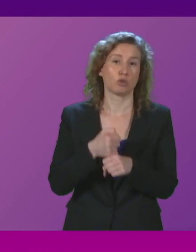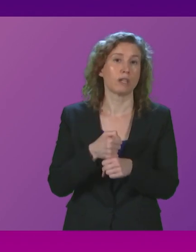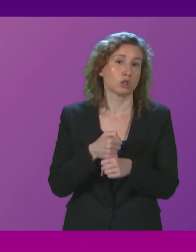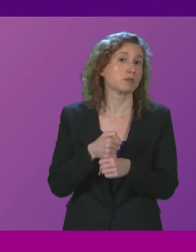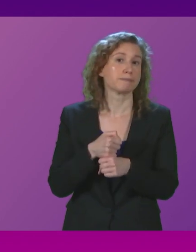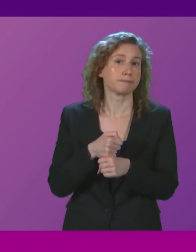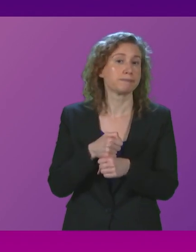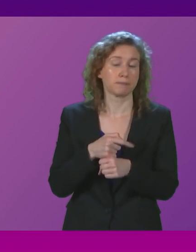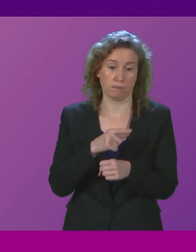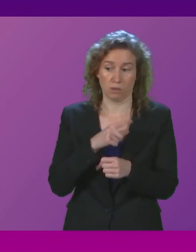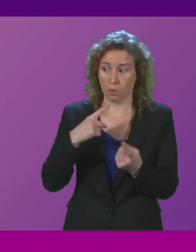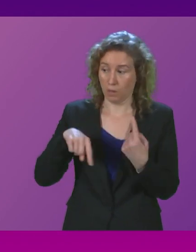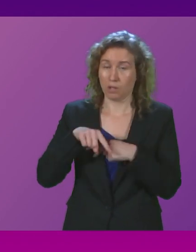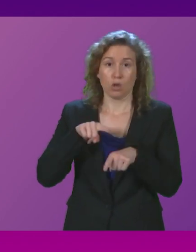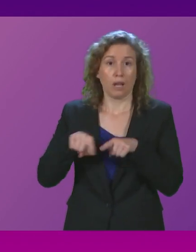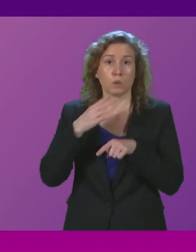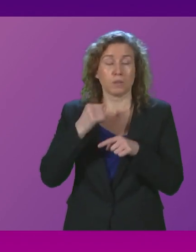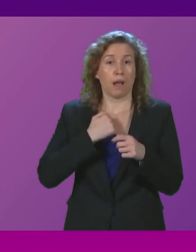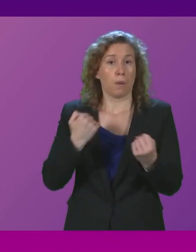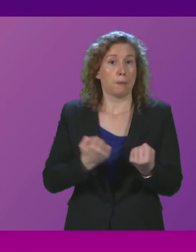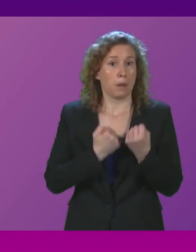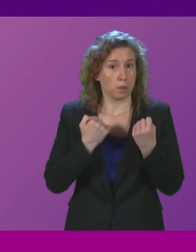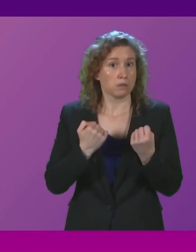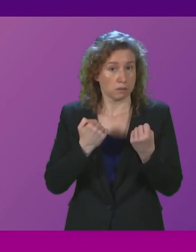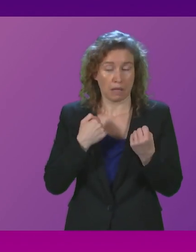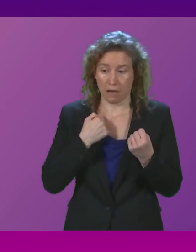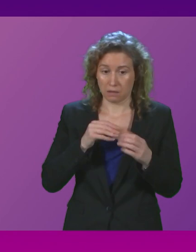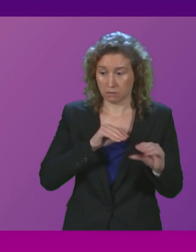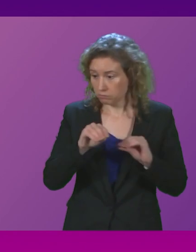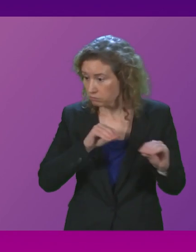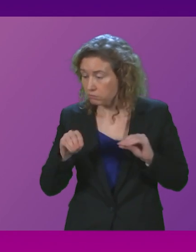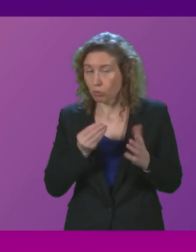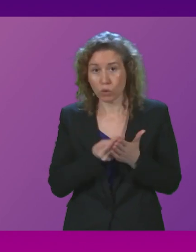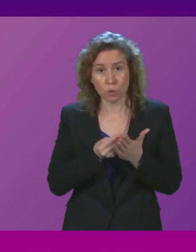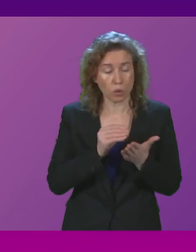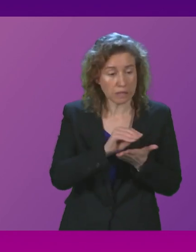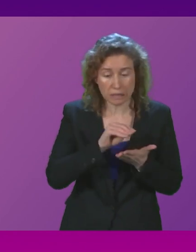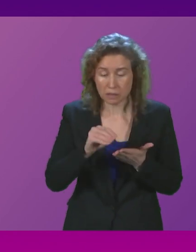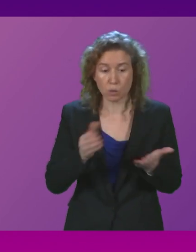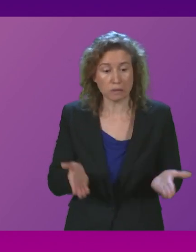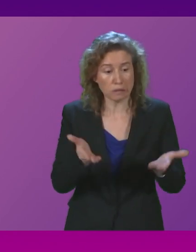While we use our powers and deploy our resources to try to lift people out of poverty, the